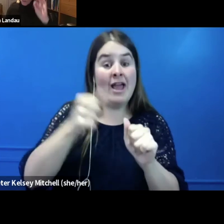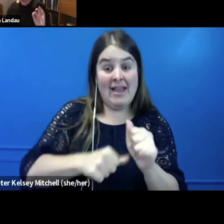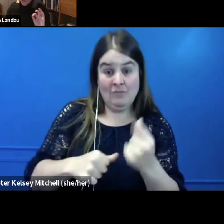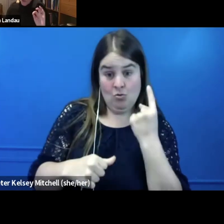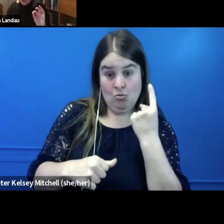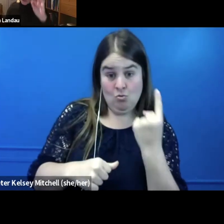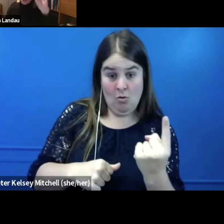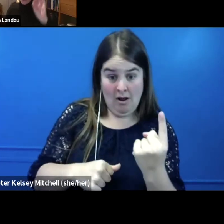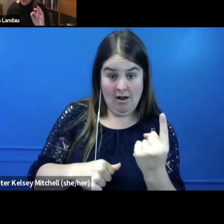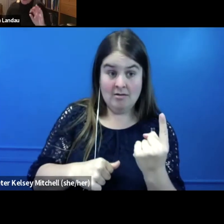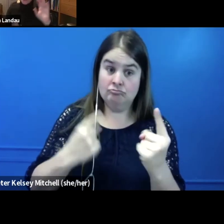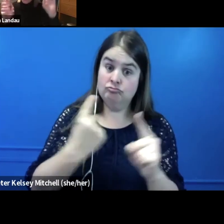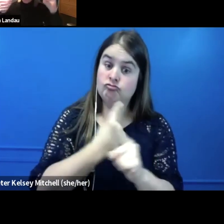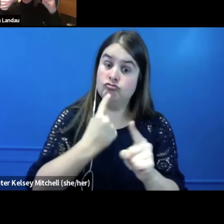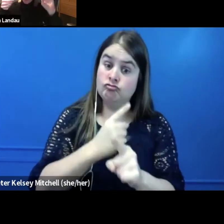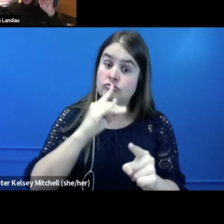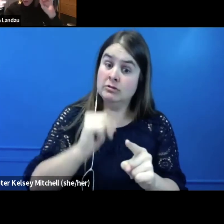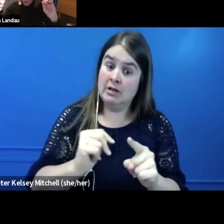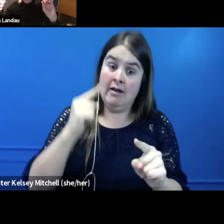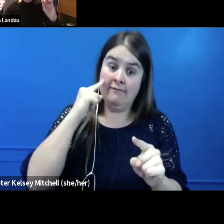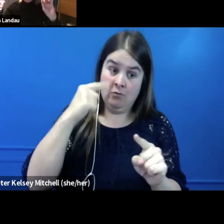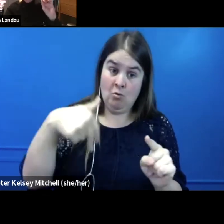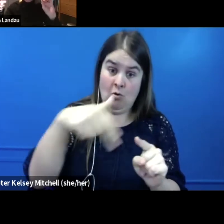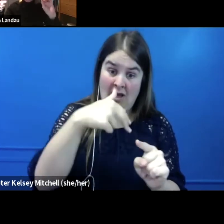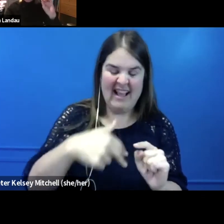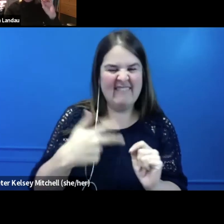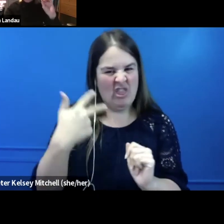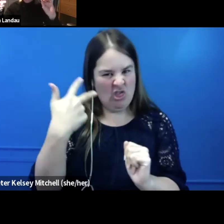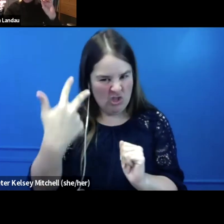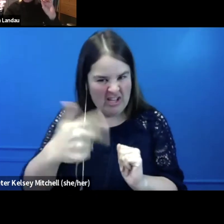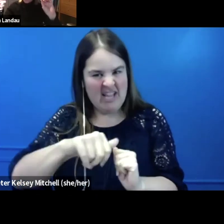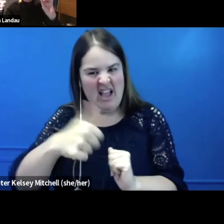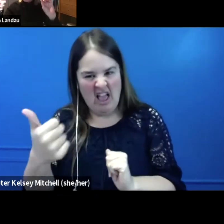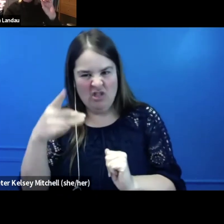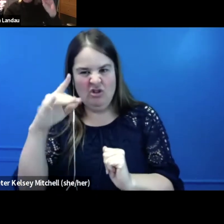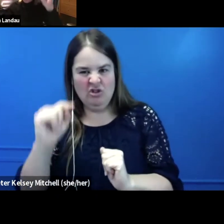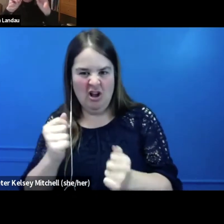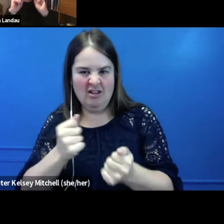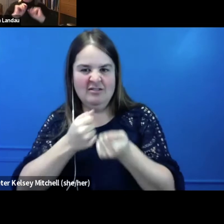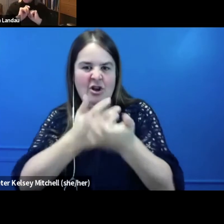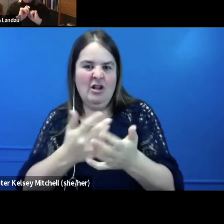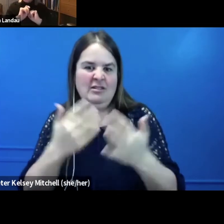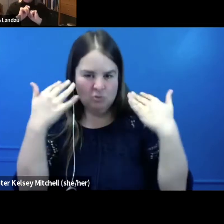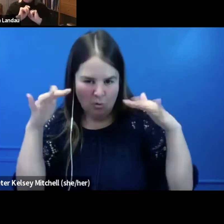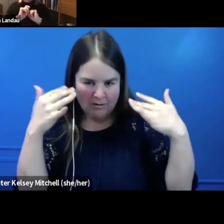light walker 11 dots there are three different